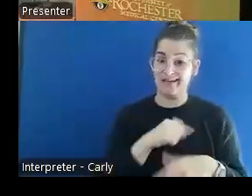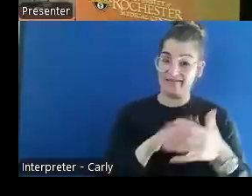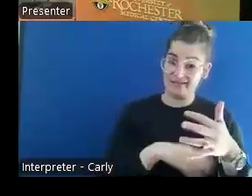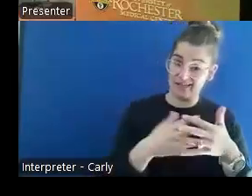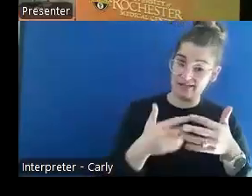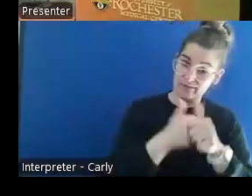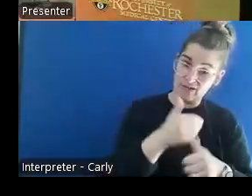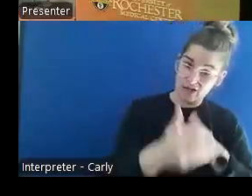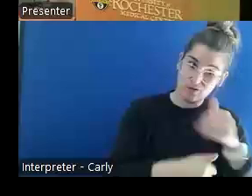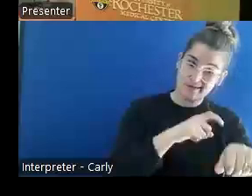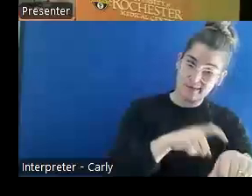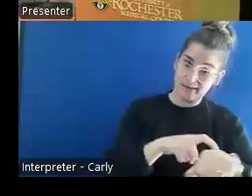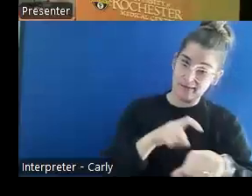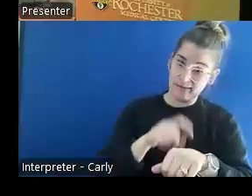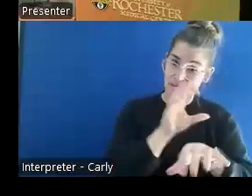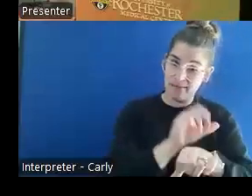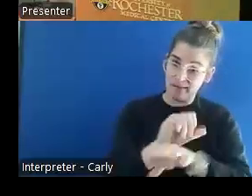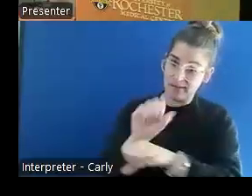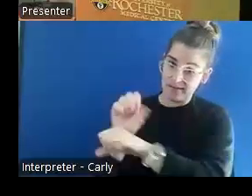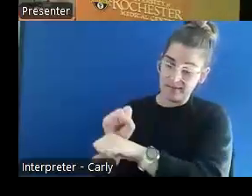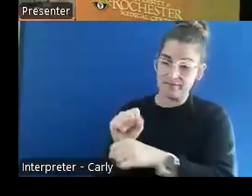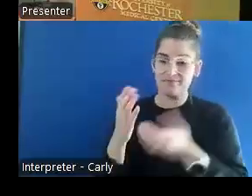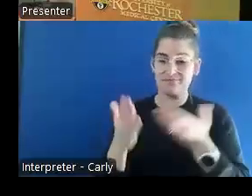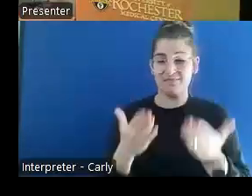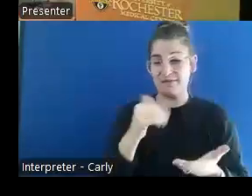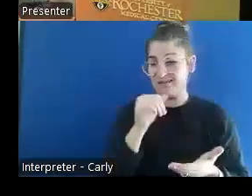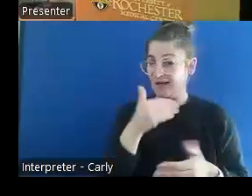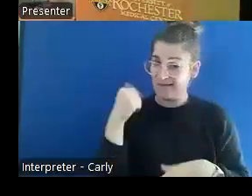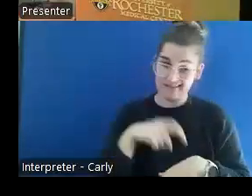the time that we round on patients that might not always be the best time for the patients